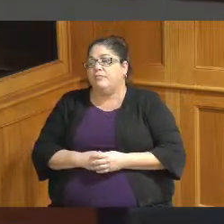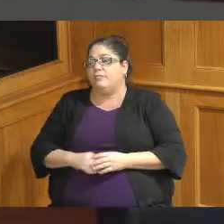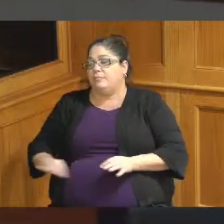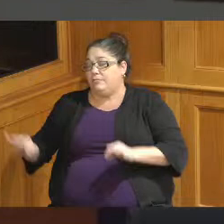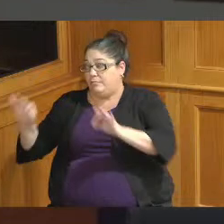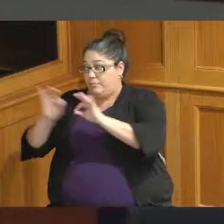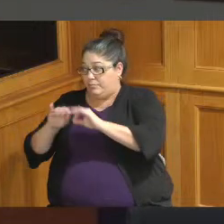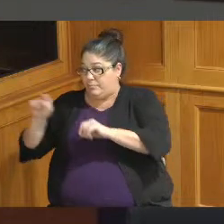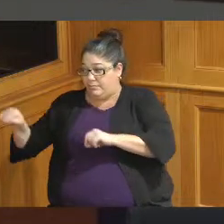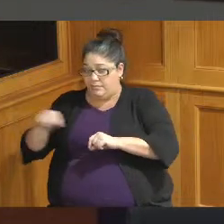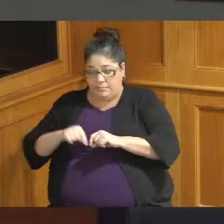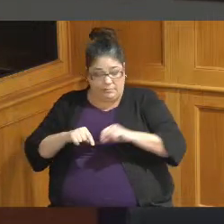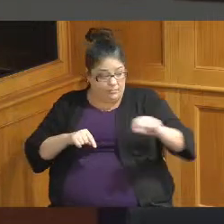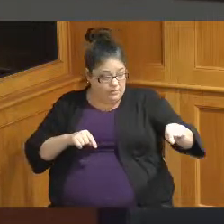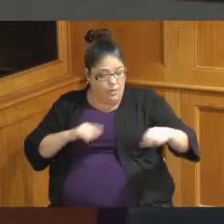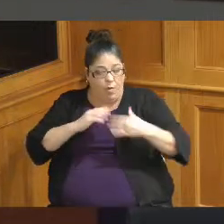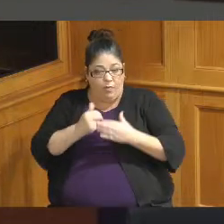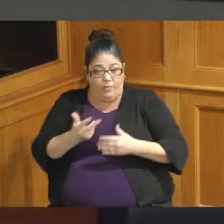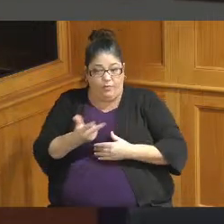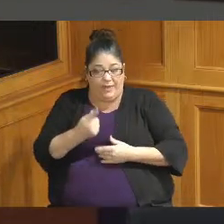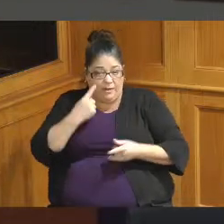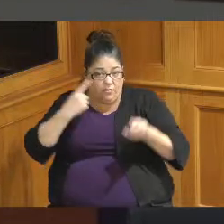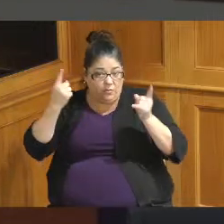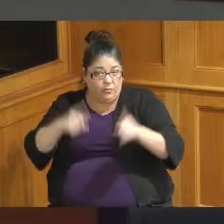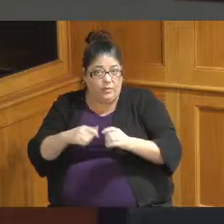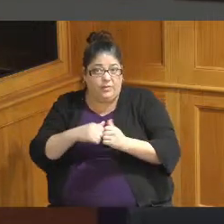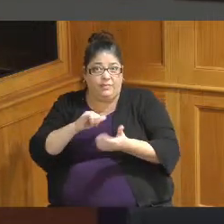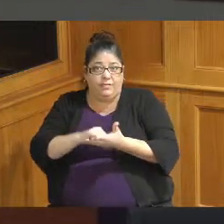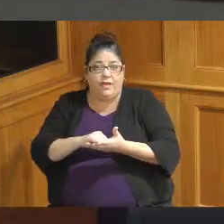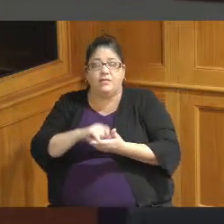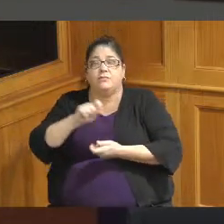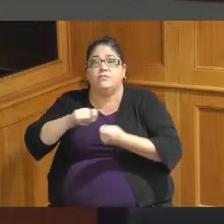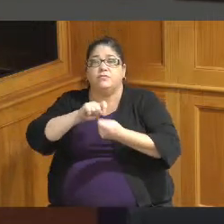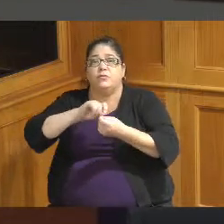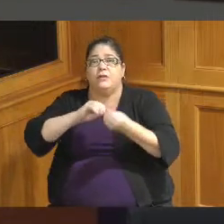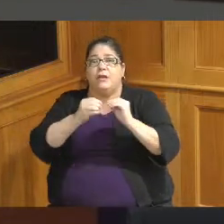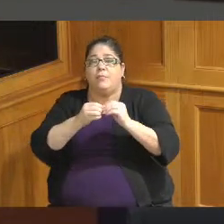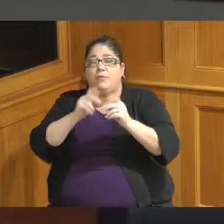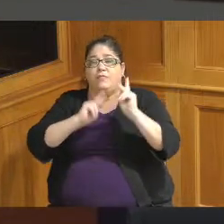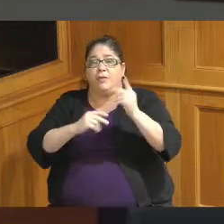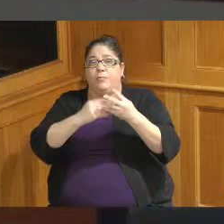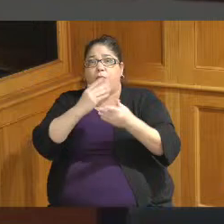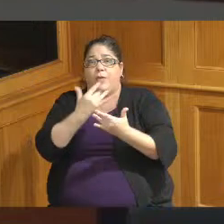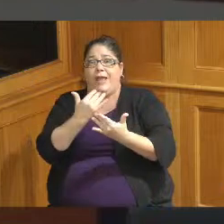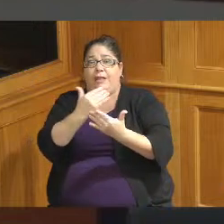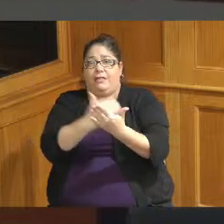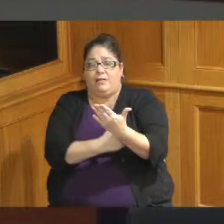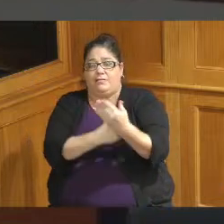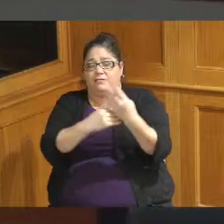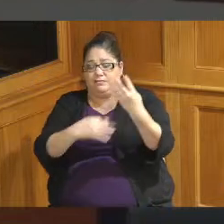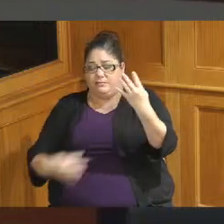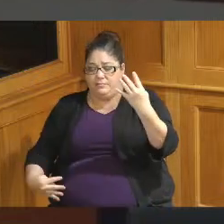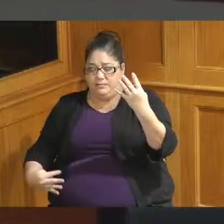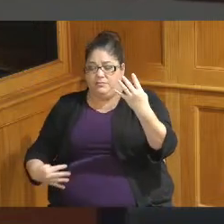addressed this that we have a certain number of people in the cube that number is a large number